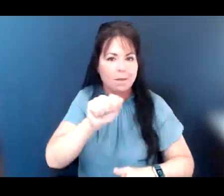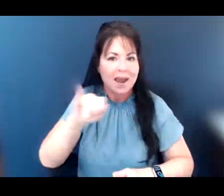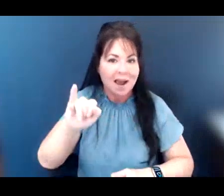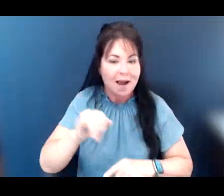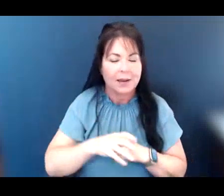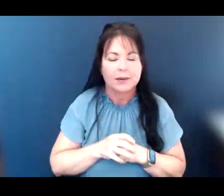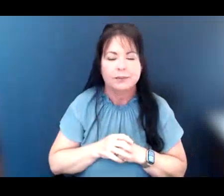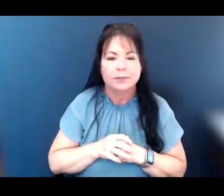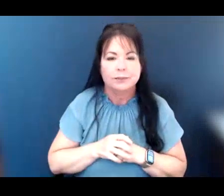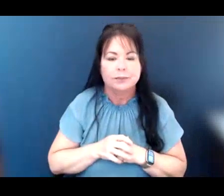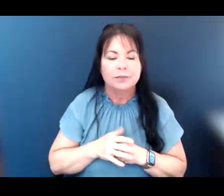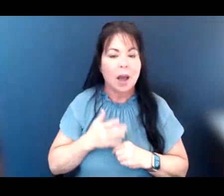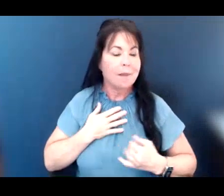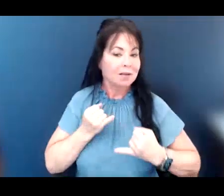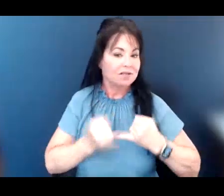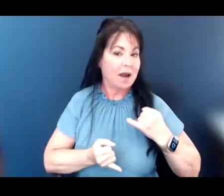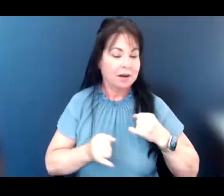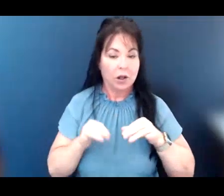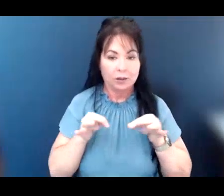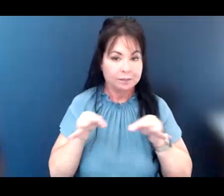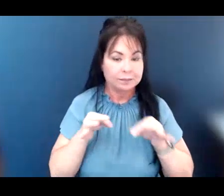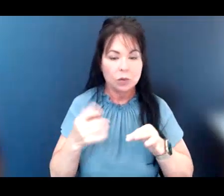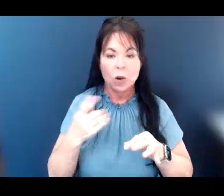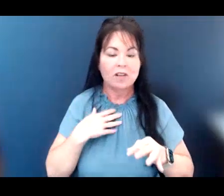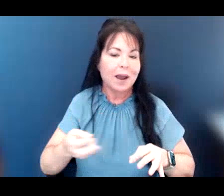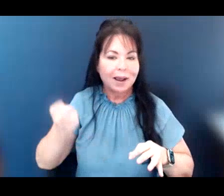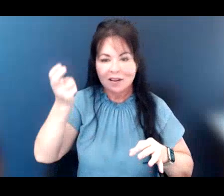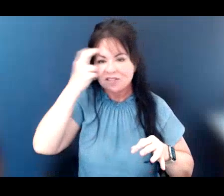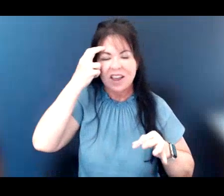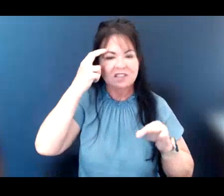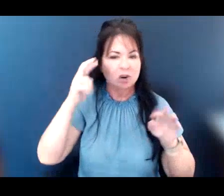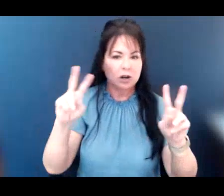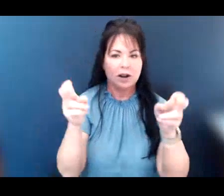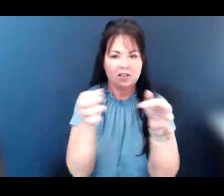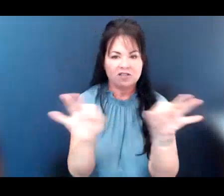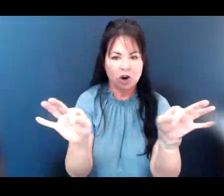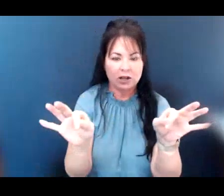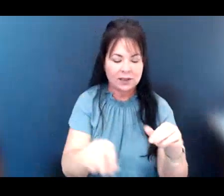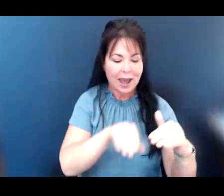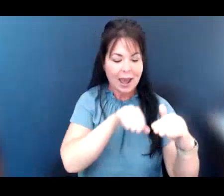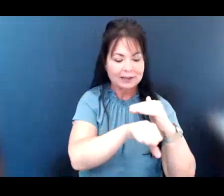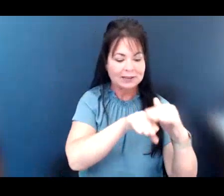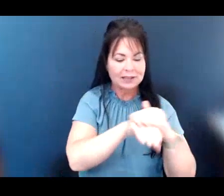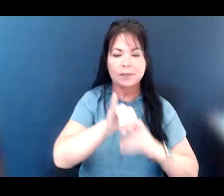so one of my favorite phrases is that accessibility is an art form. So we have the WCAG.